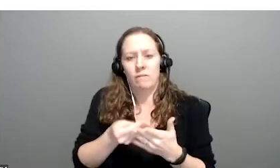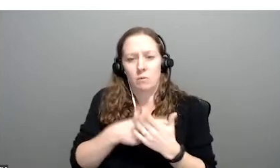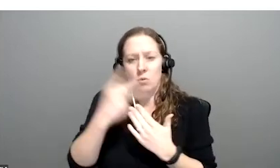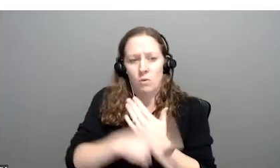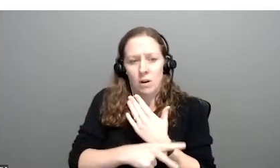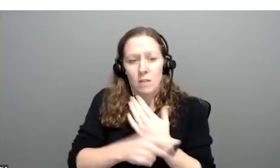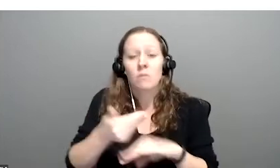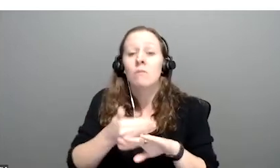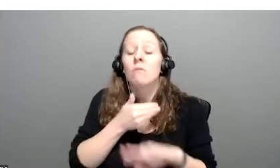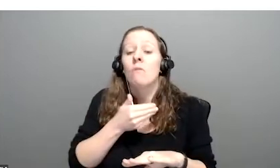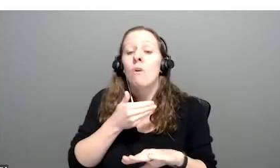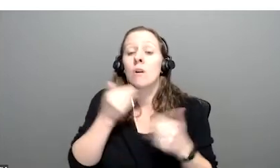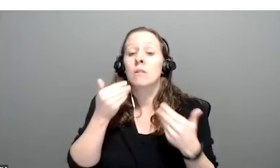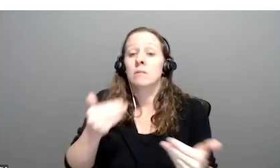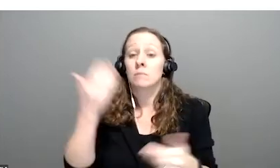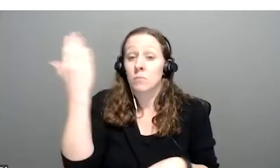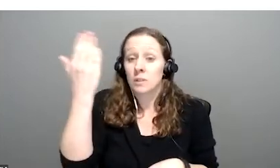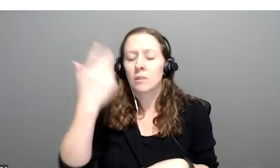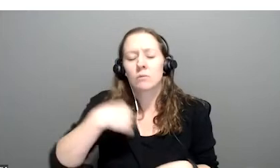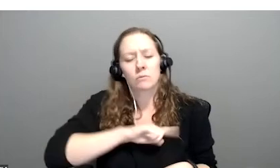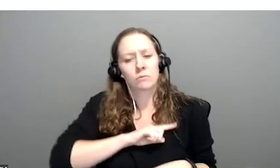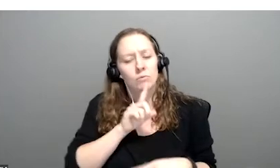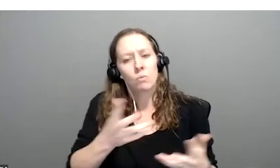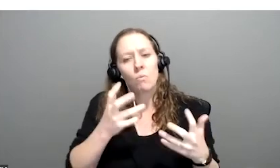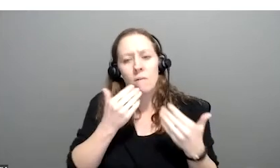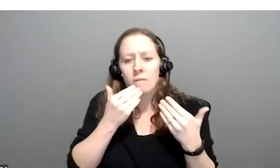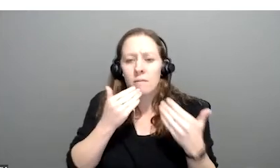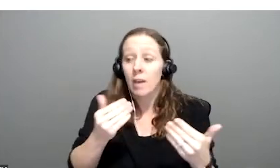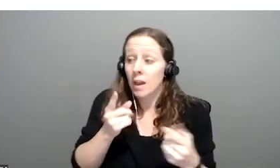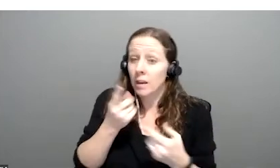we would like to extend a huge thank you to the organizers for inviting us to participate.